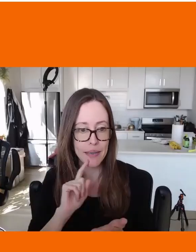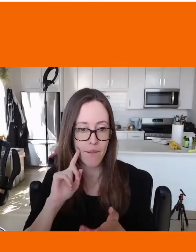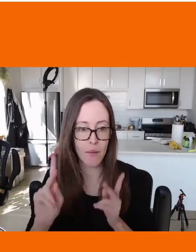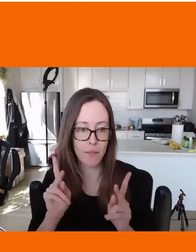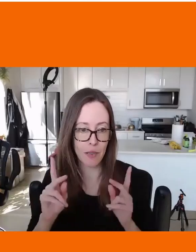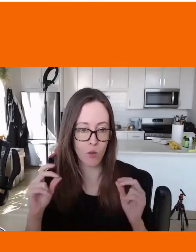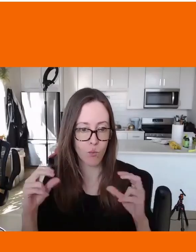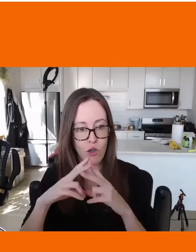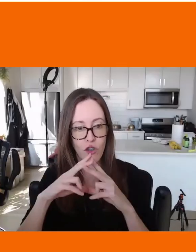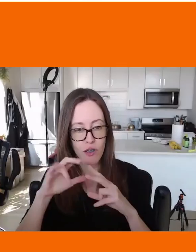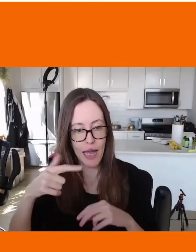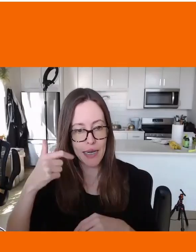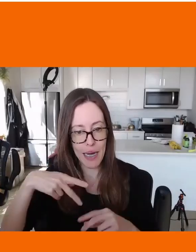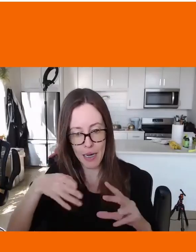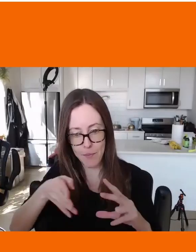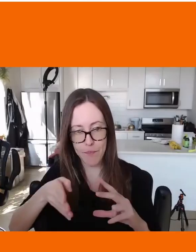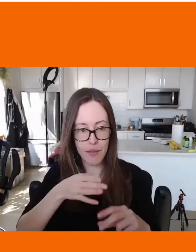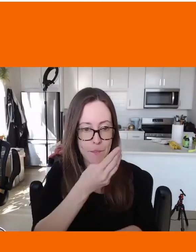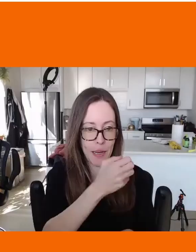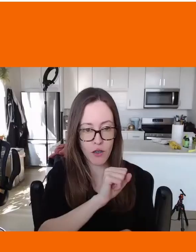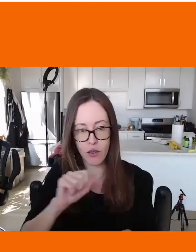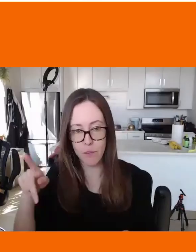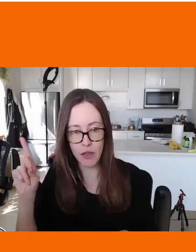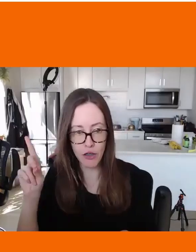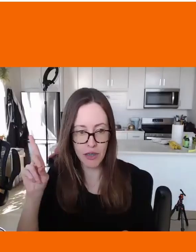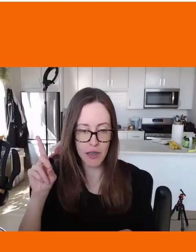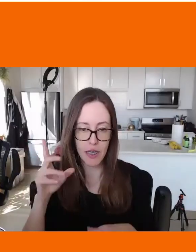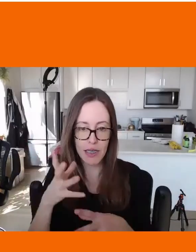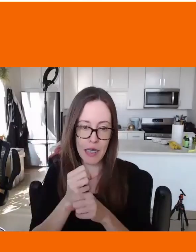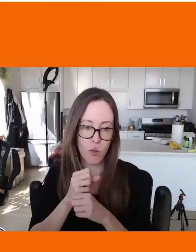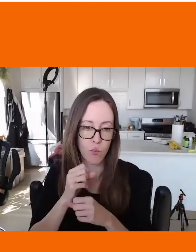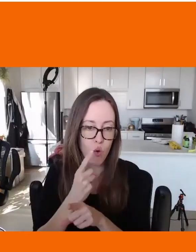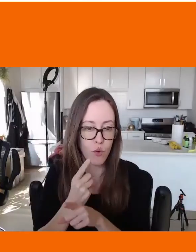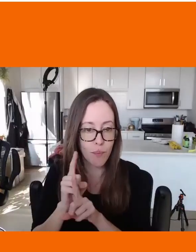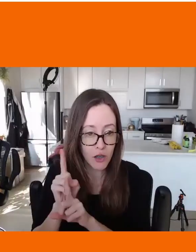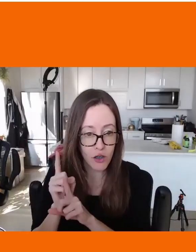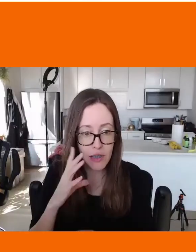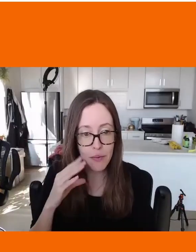program designed at NTID to help deaf students transition from master's programs